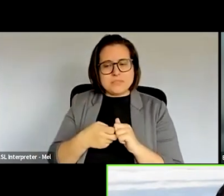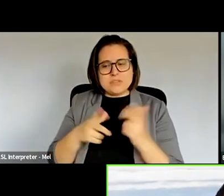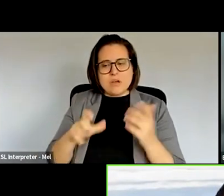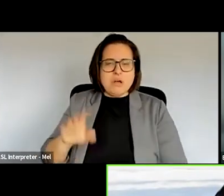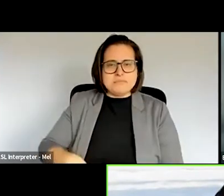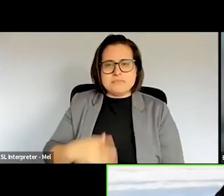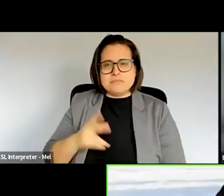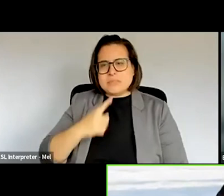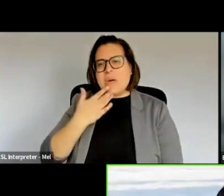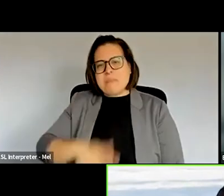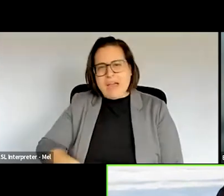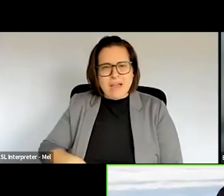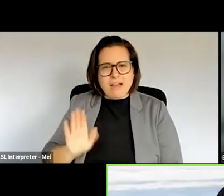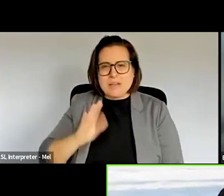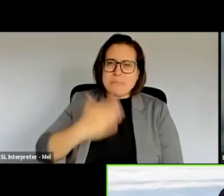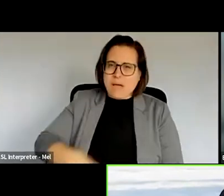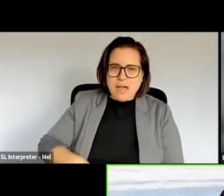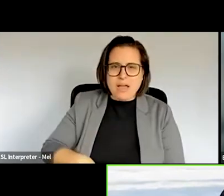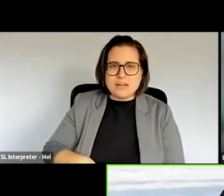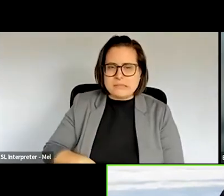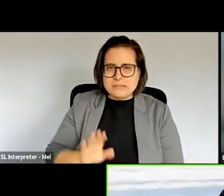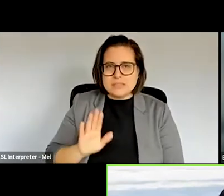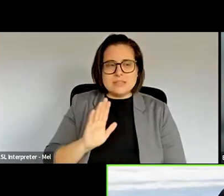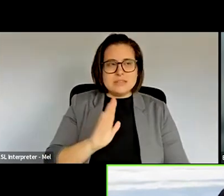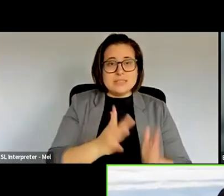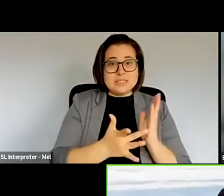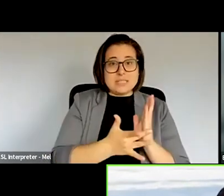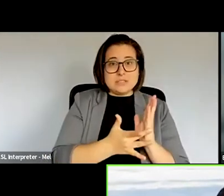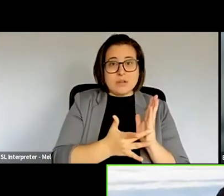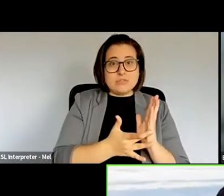You have to take this technology and give it to the hands of all the people who mean to do well.